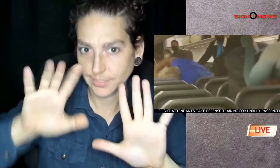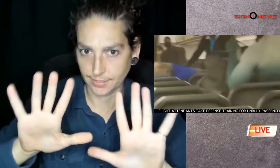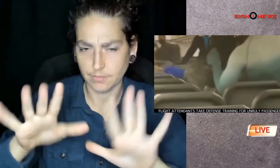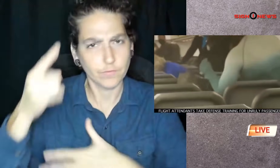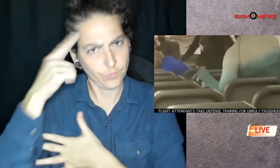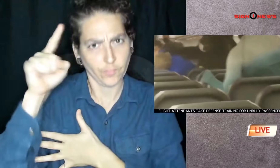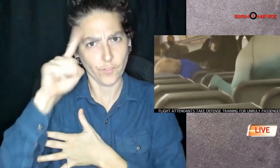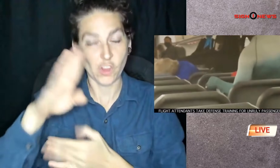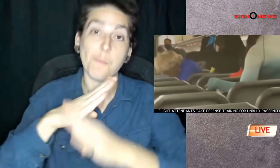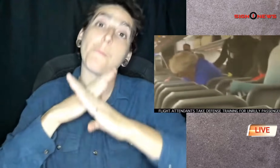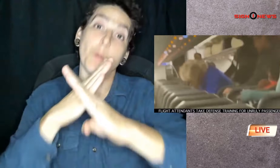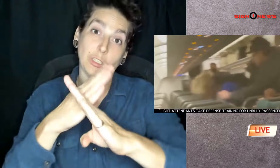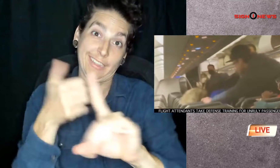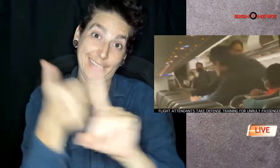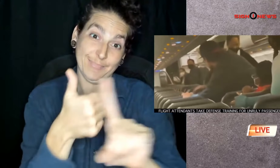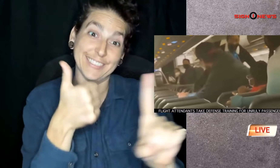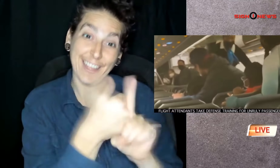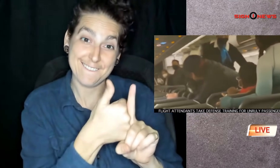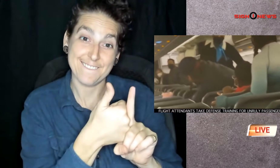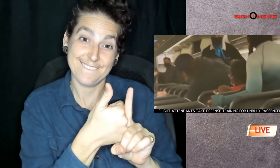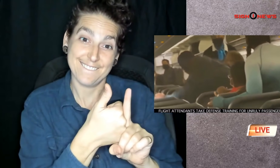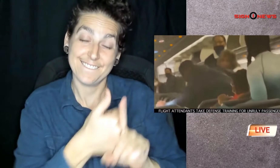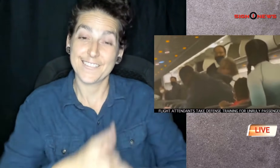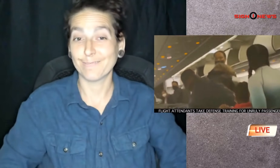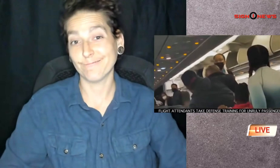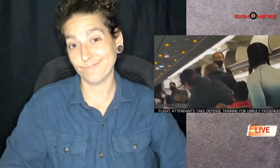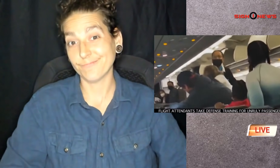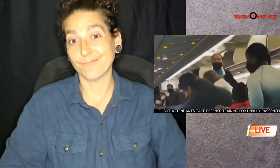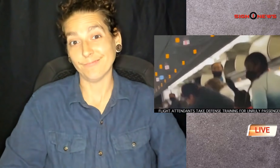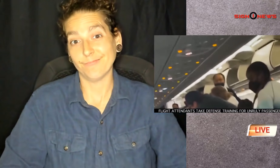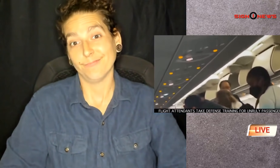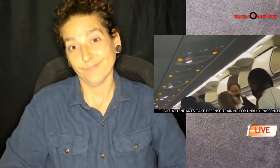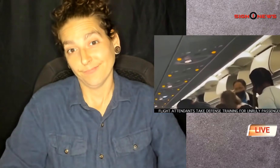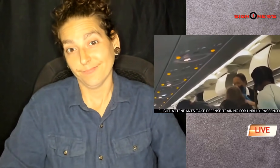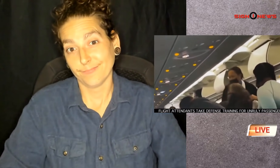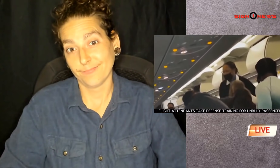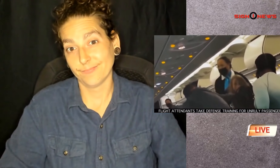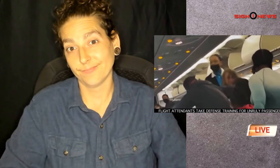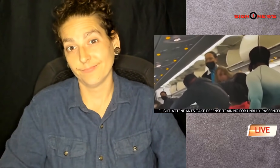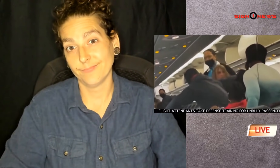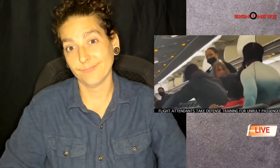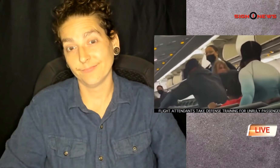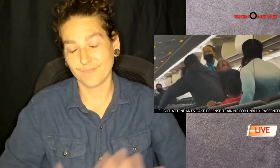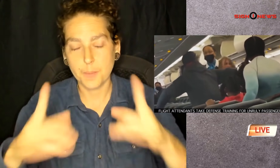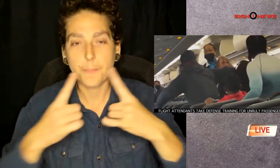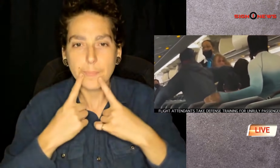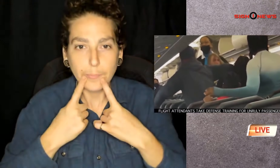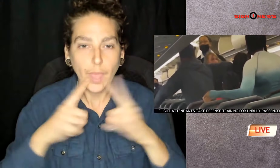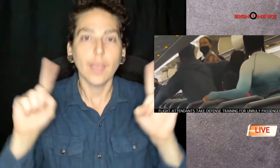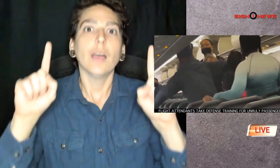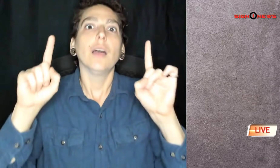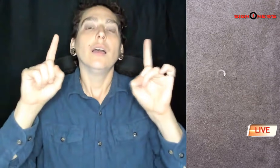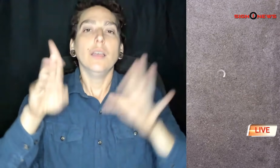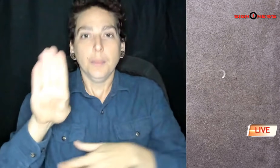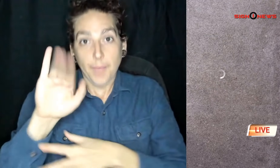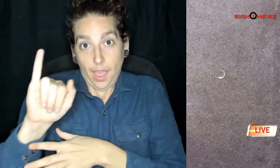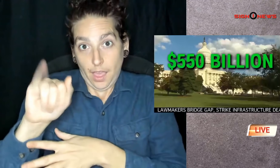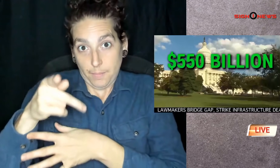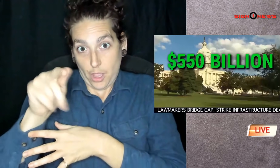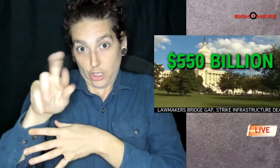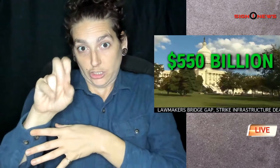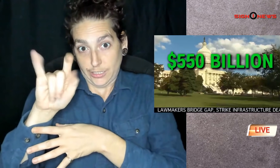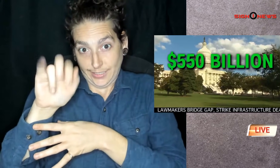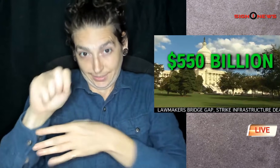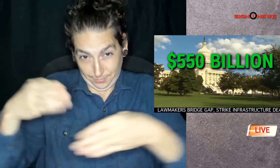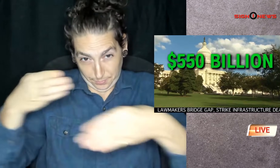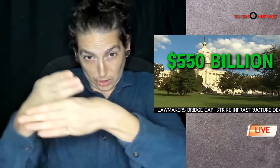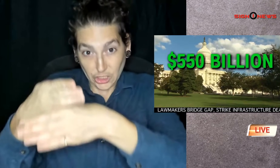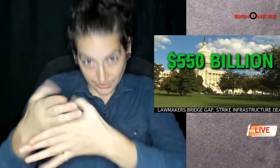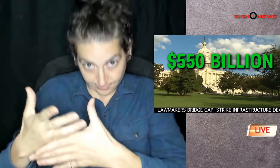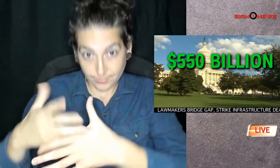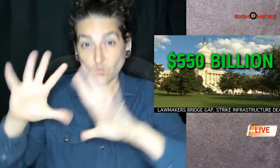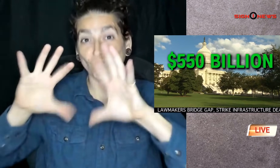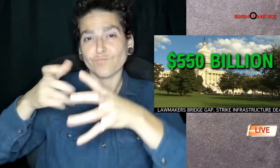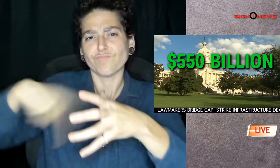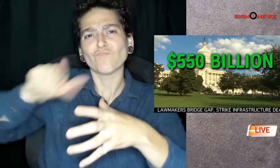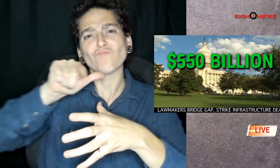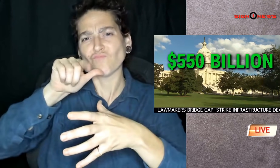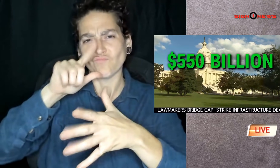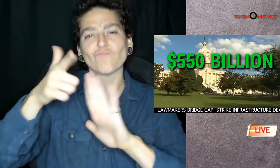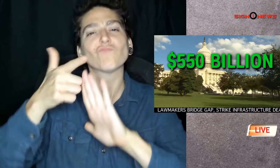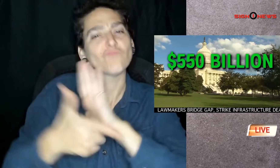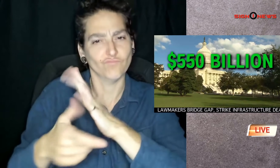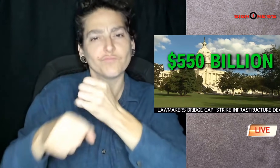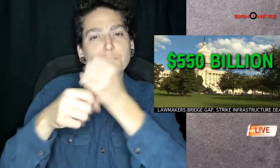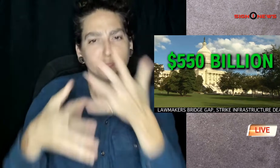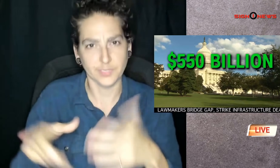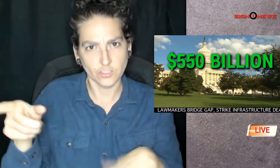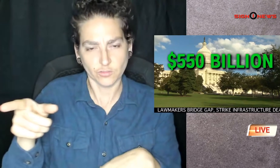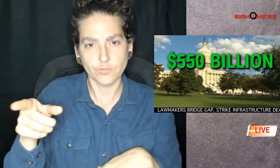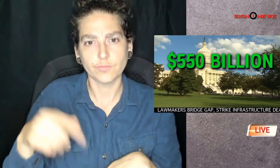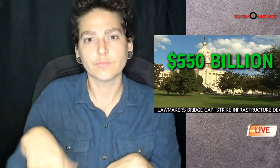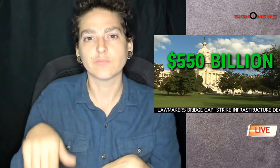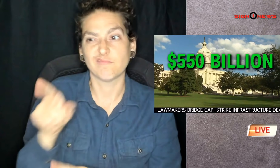to protect themselves a bipartisan group of lawmakers on Capitol